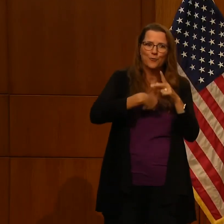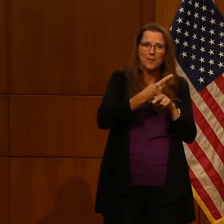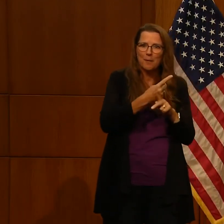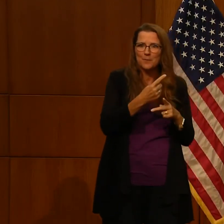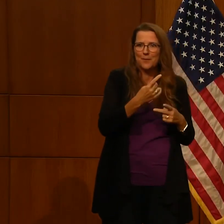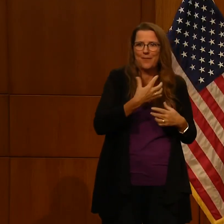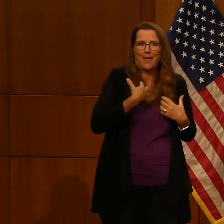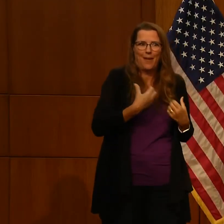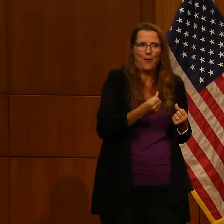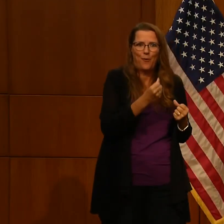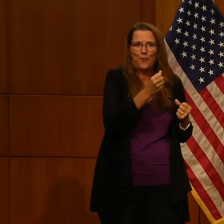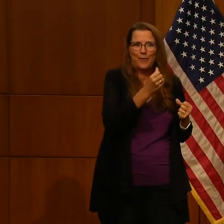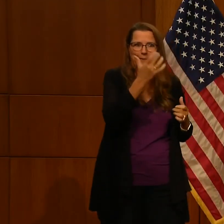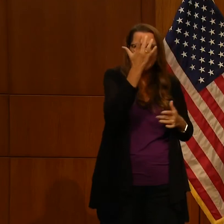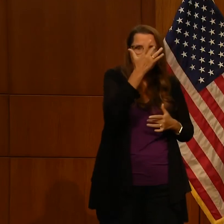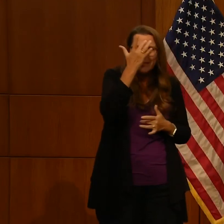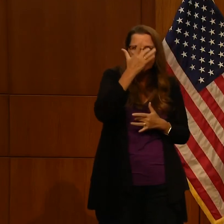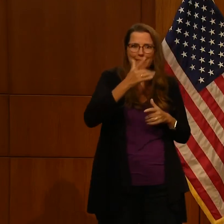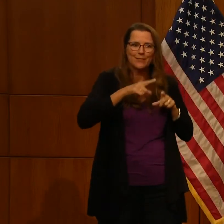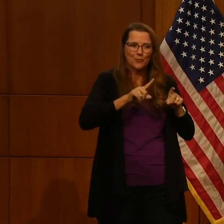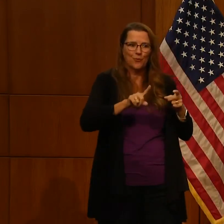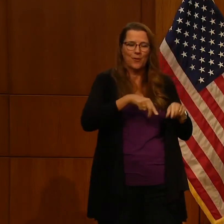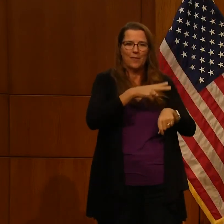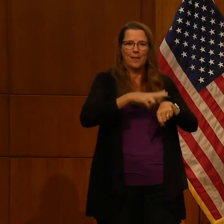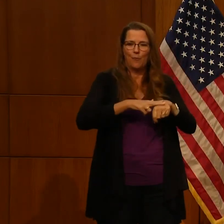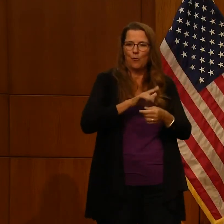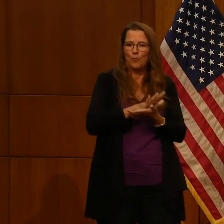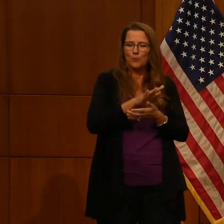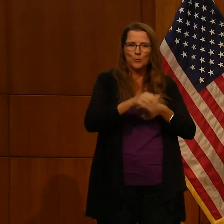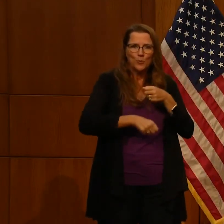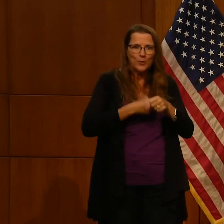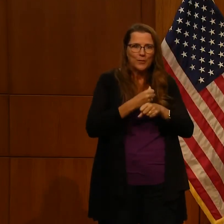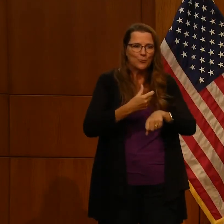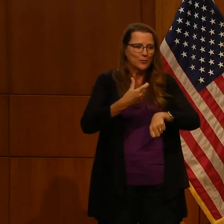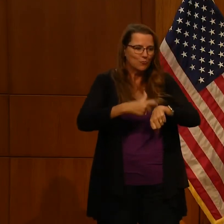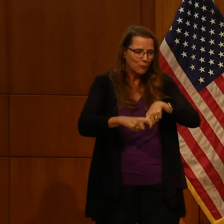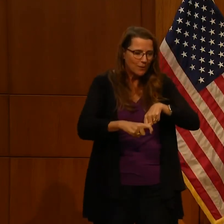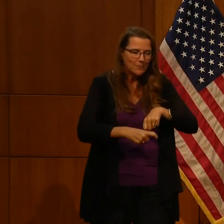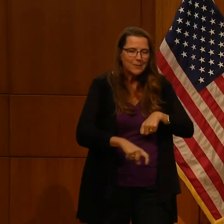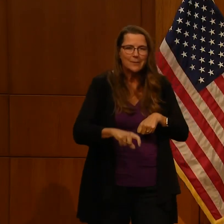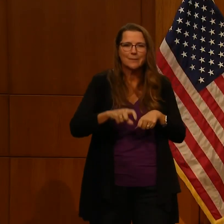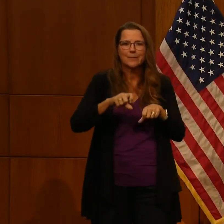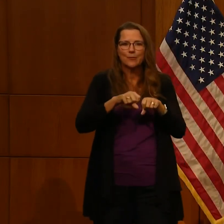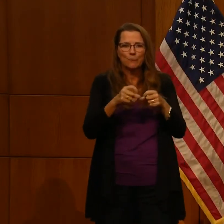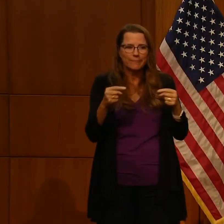COVID-19, BUT ALSO WITH ALL OF THE OTHER HEALTH ISSUES THAT COME ALONG THE WAY DURING A